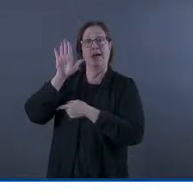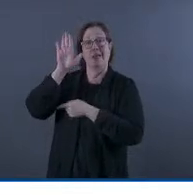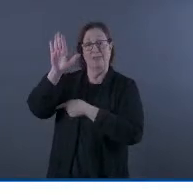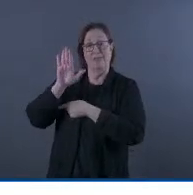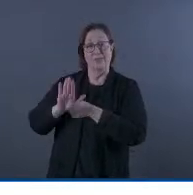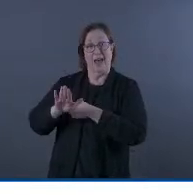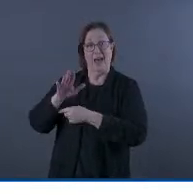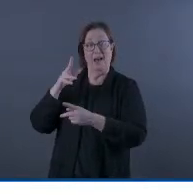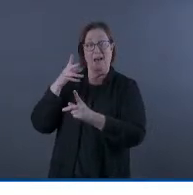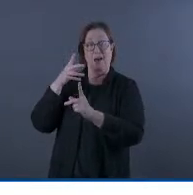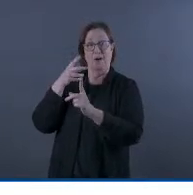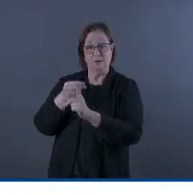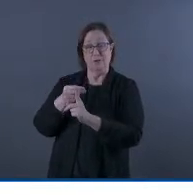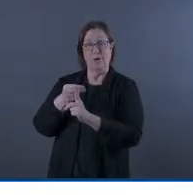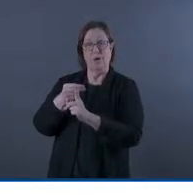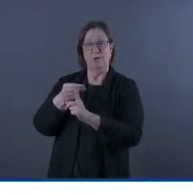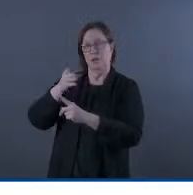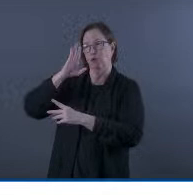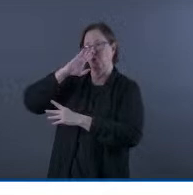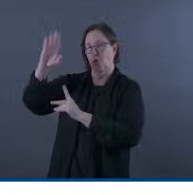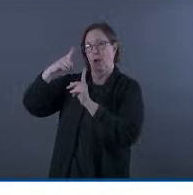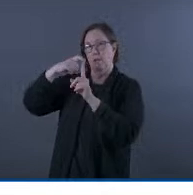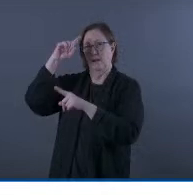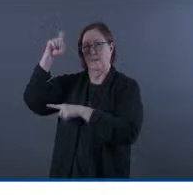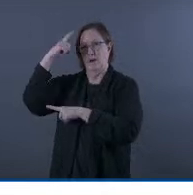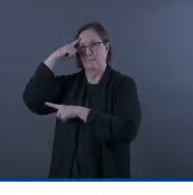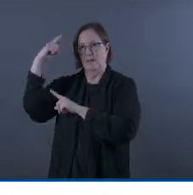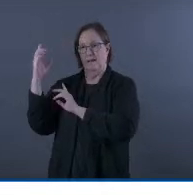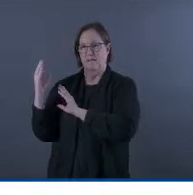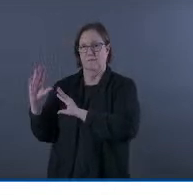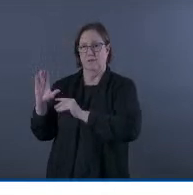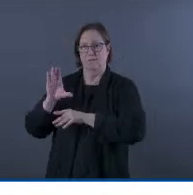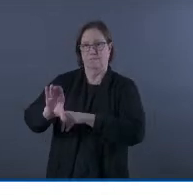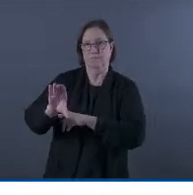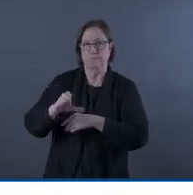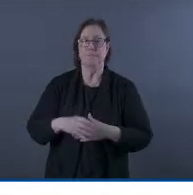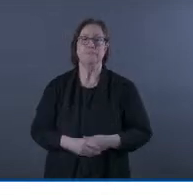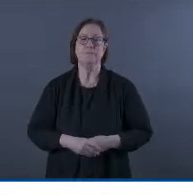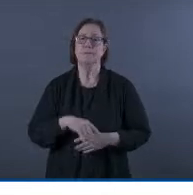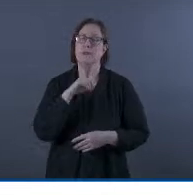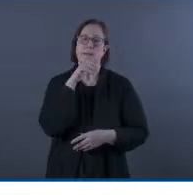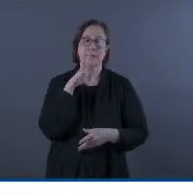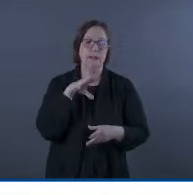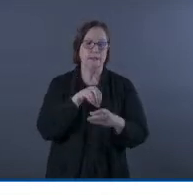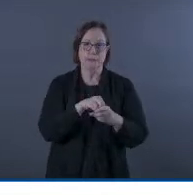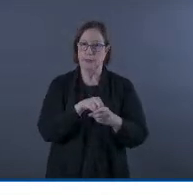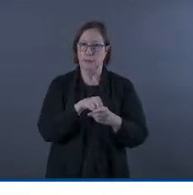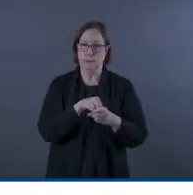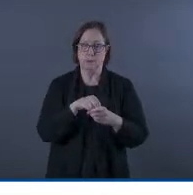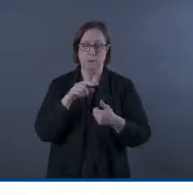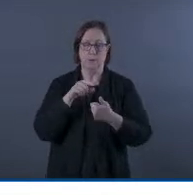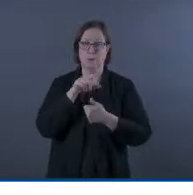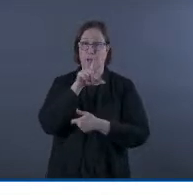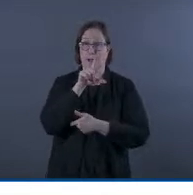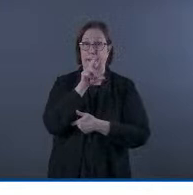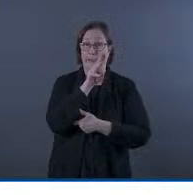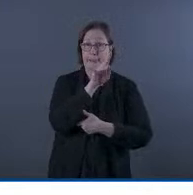It doesn't also include the doses that Lummi Nation and Nooksack tribe are receiving from the Indian Health Service.